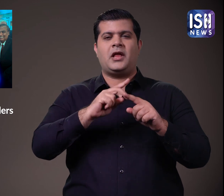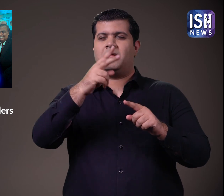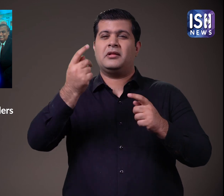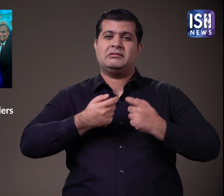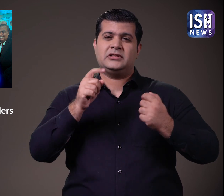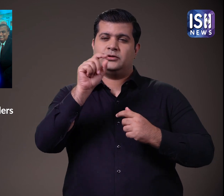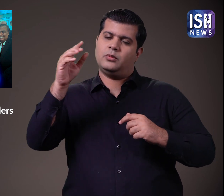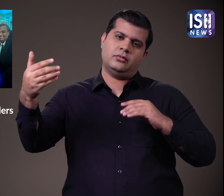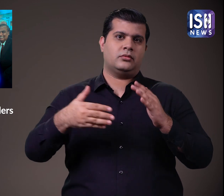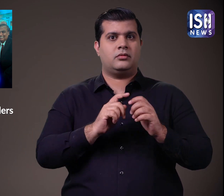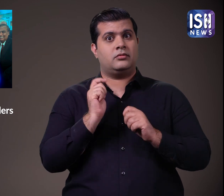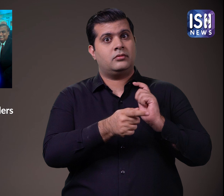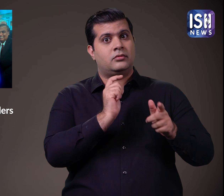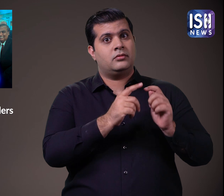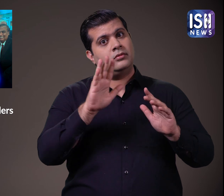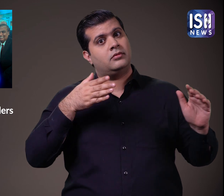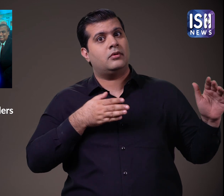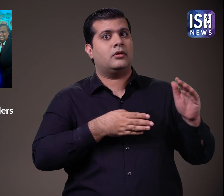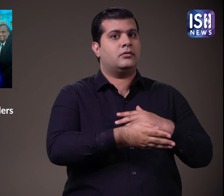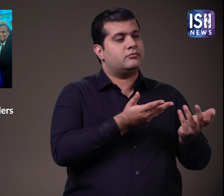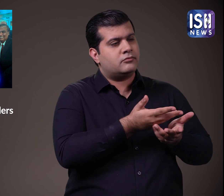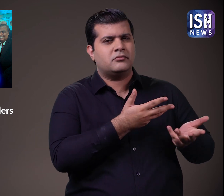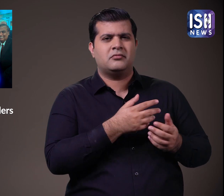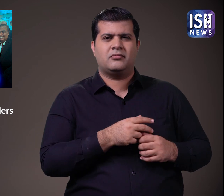Other 100 rich people too had bought tickets to attended the event